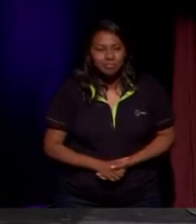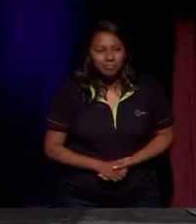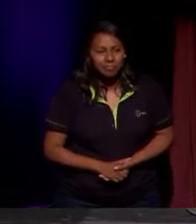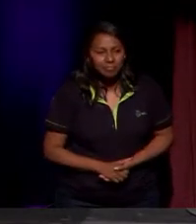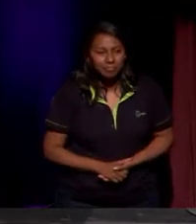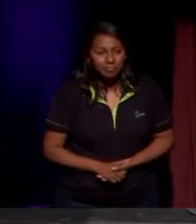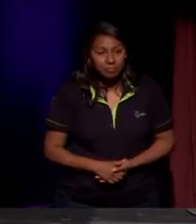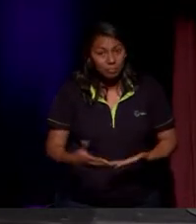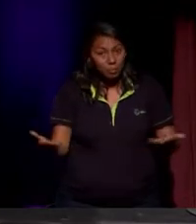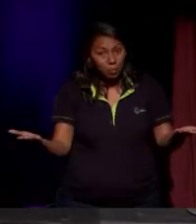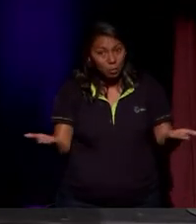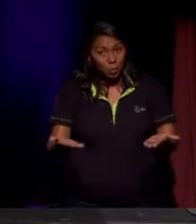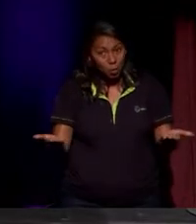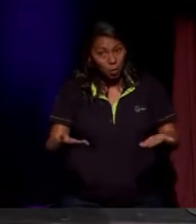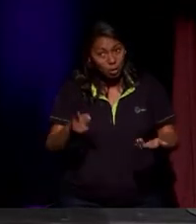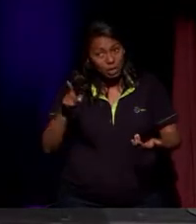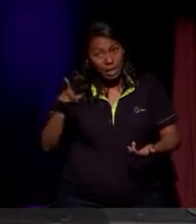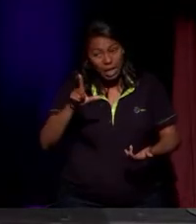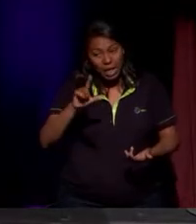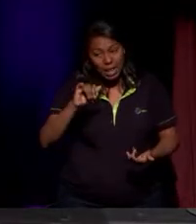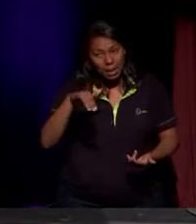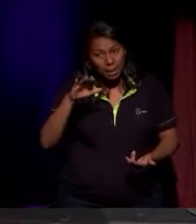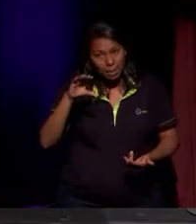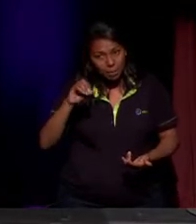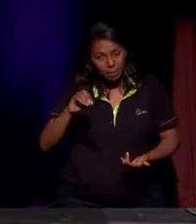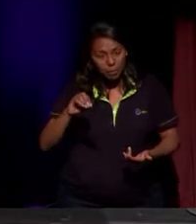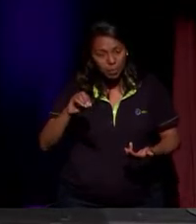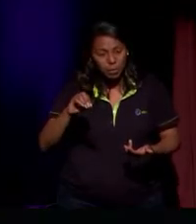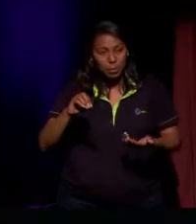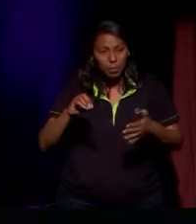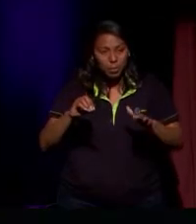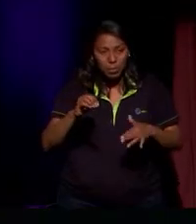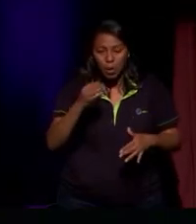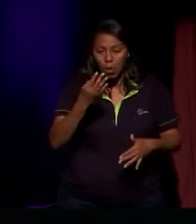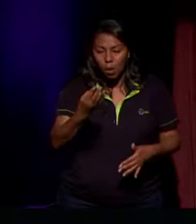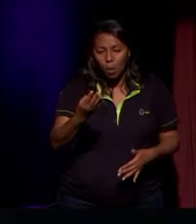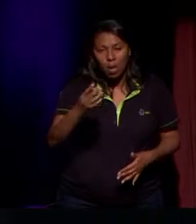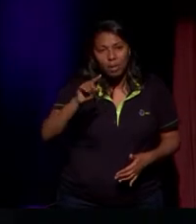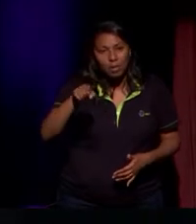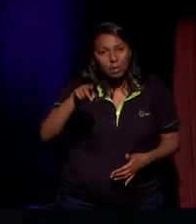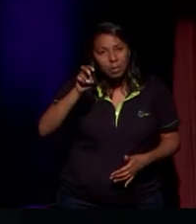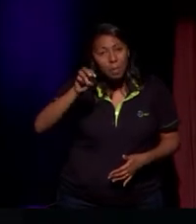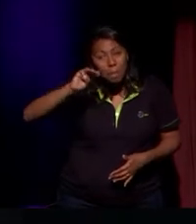Nowadays in Lebanon, we have, estimate, 4 and a half million inhabitants.